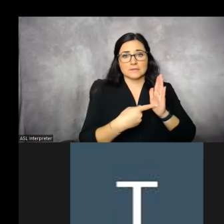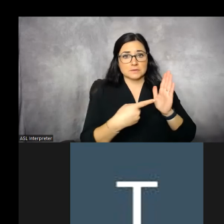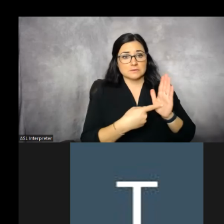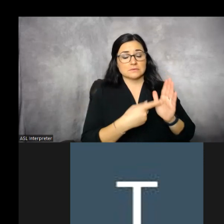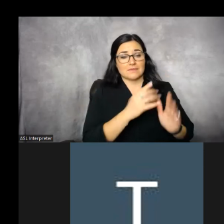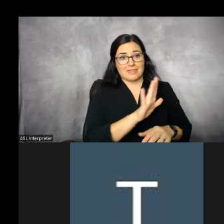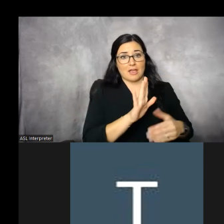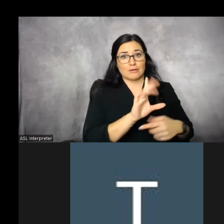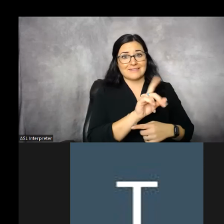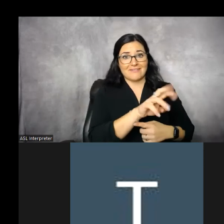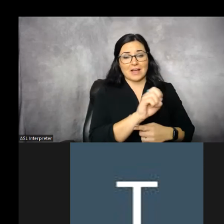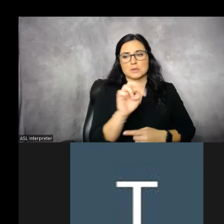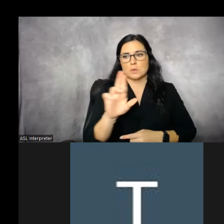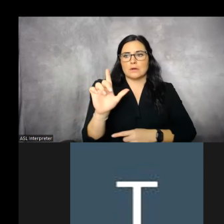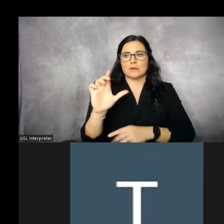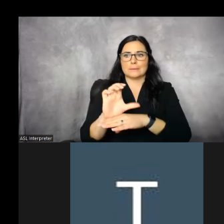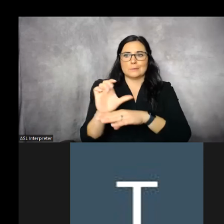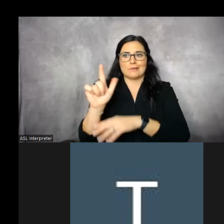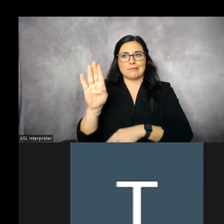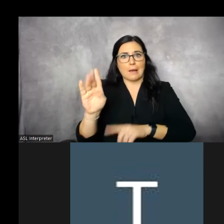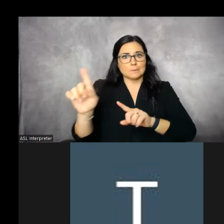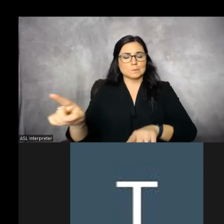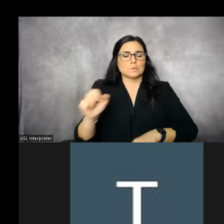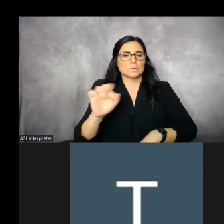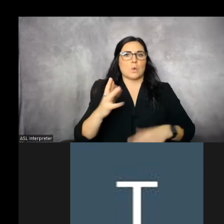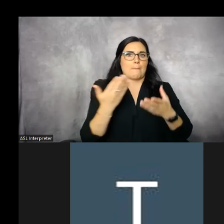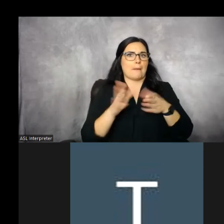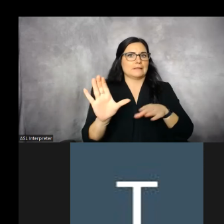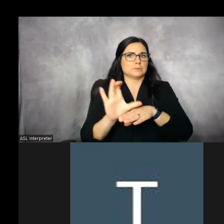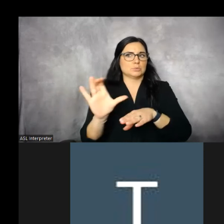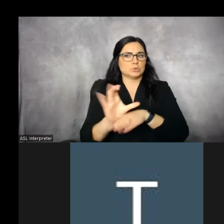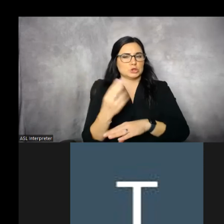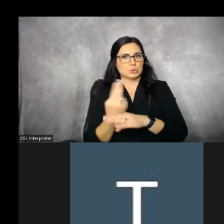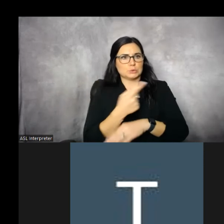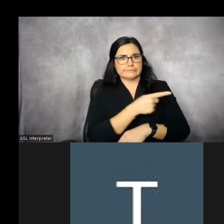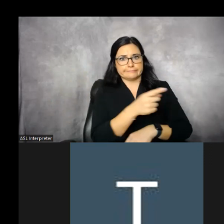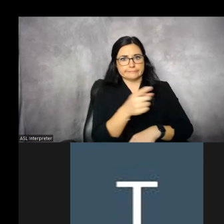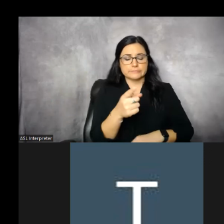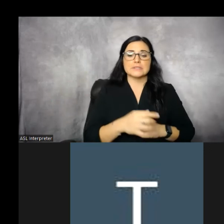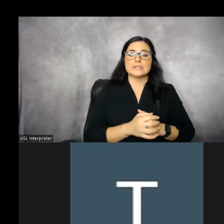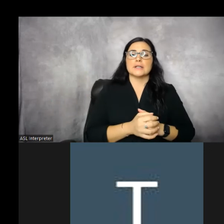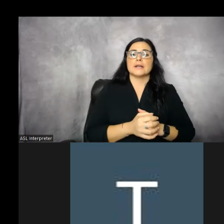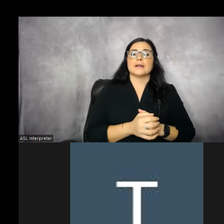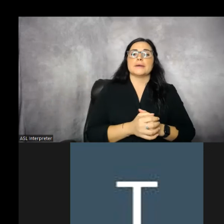or a publicly available computers that have the accessible -- I'm sorry --